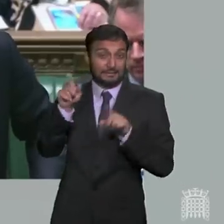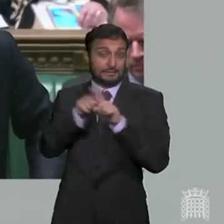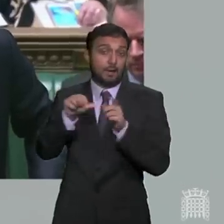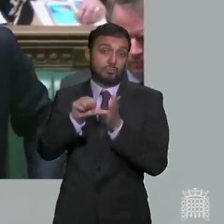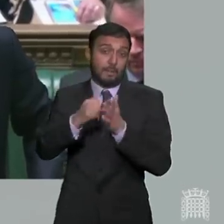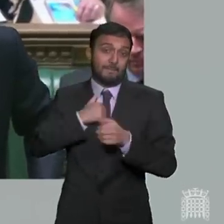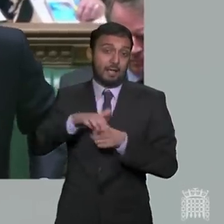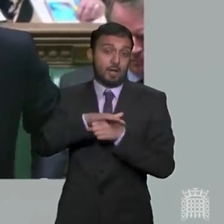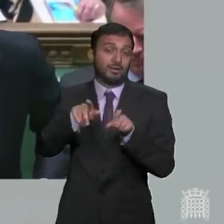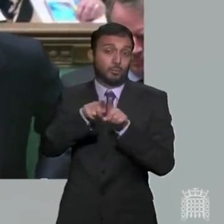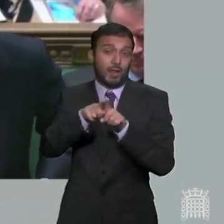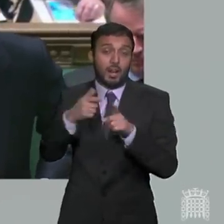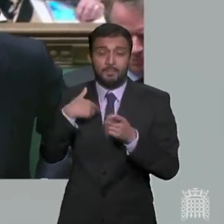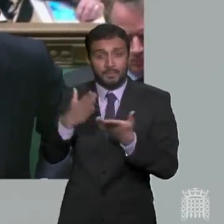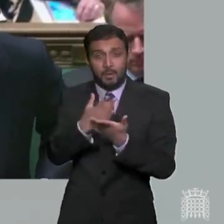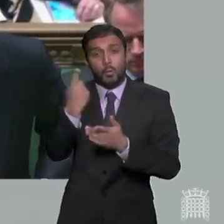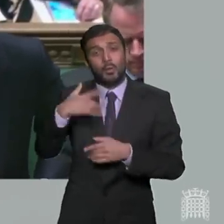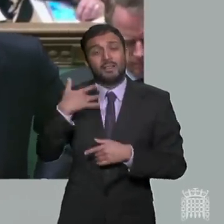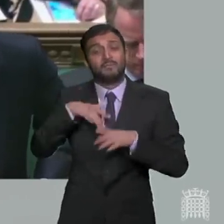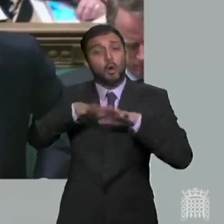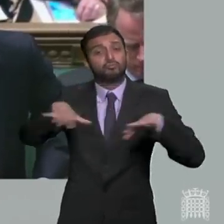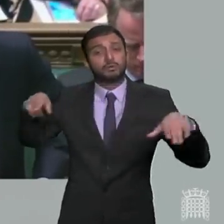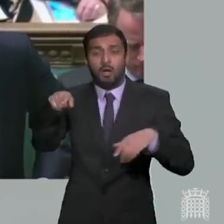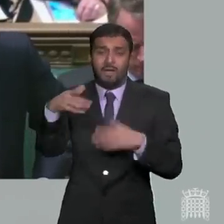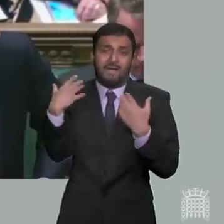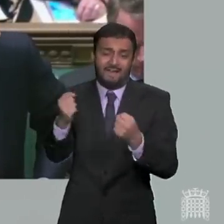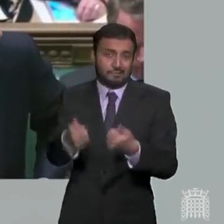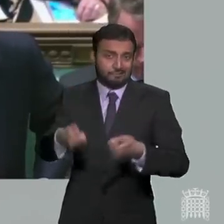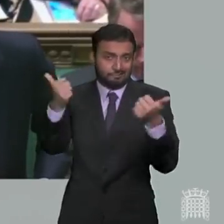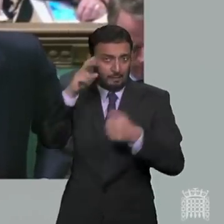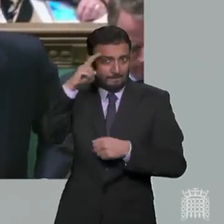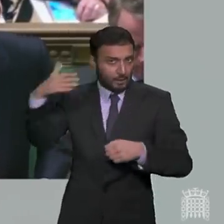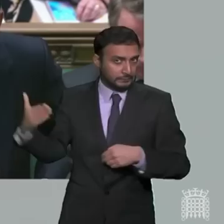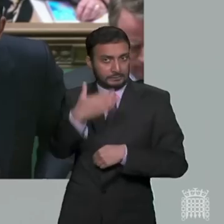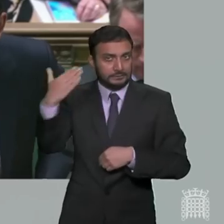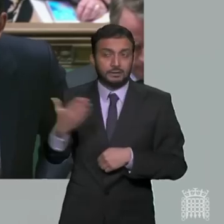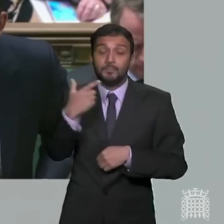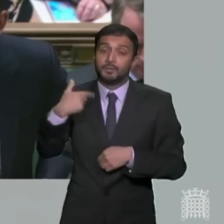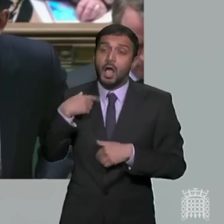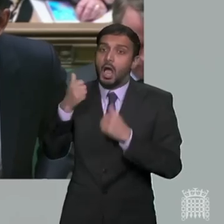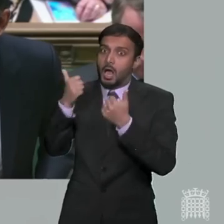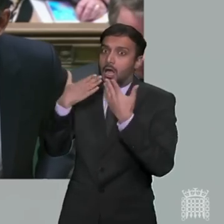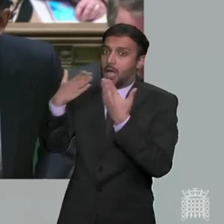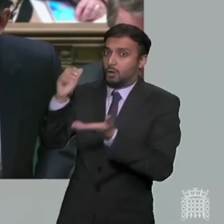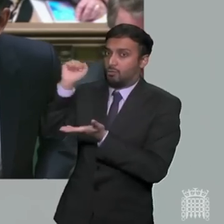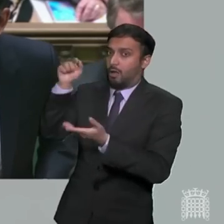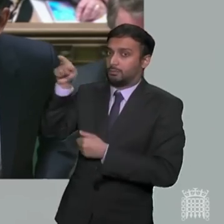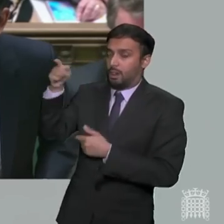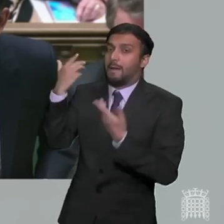constituents have access to the bus services they need. I am pleased that the Chancellor has allocated funding for extra bus services across the